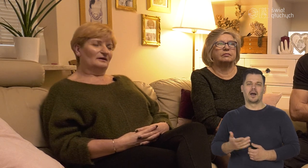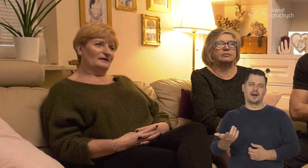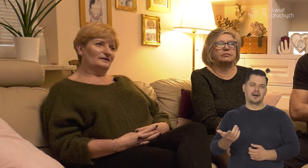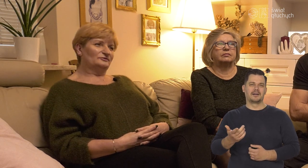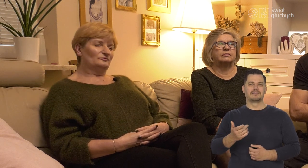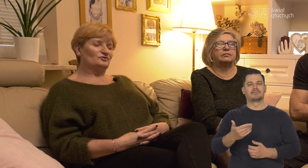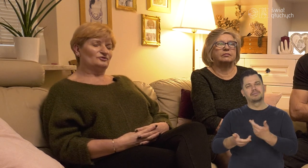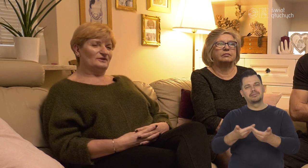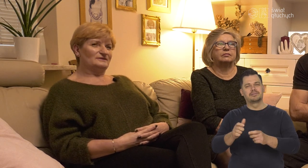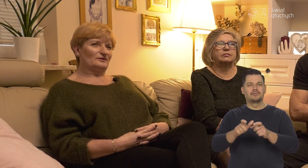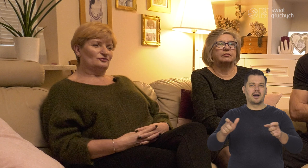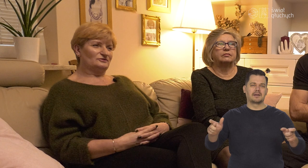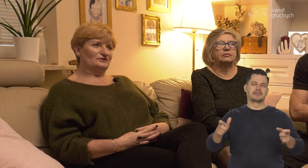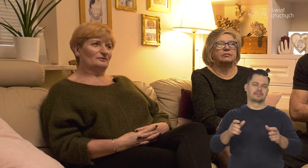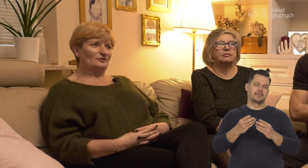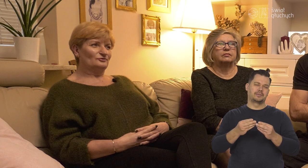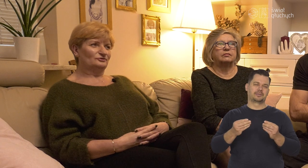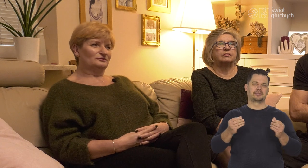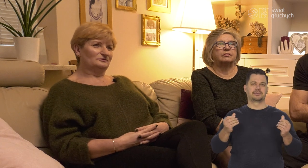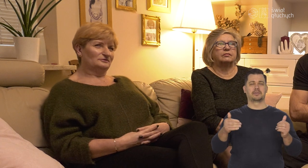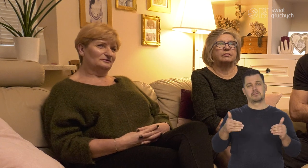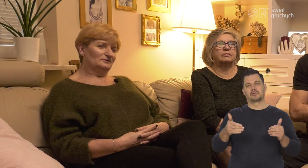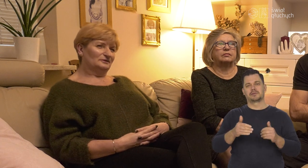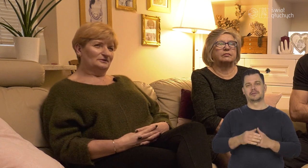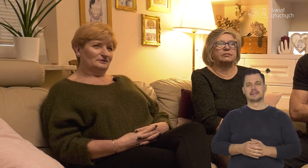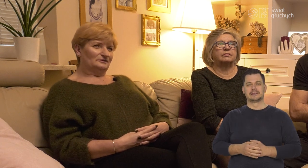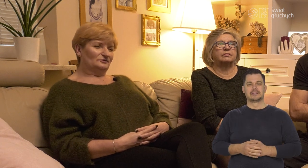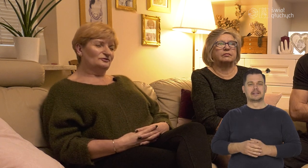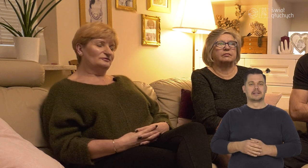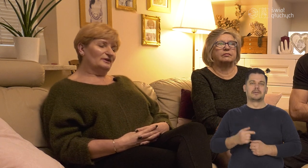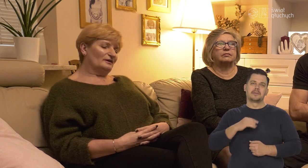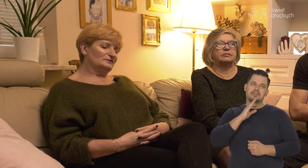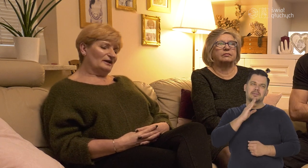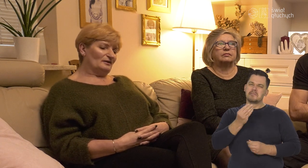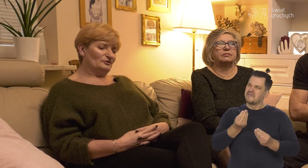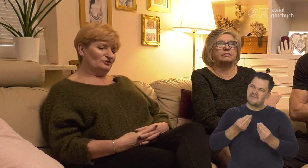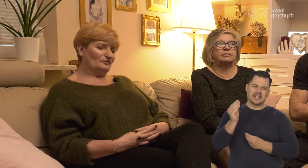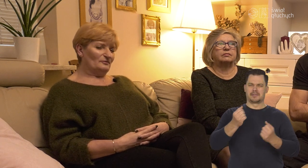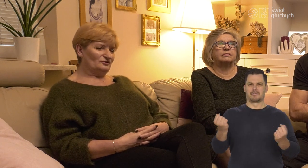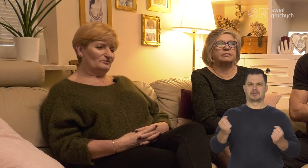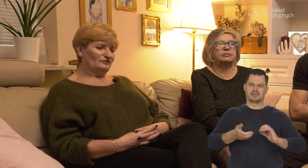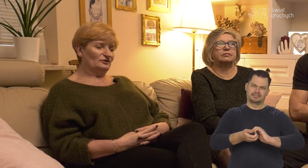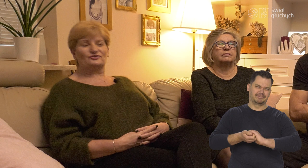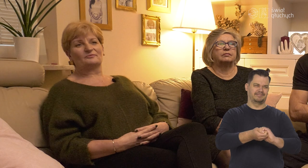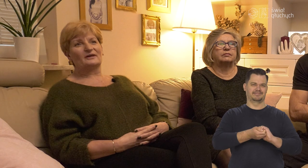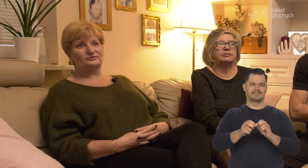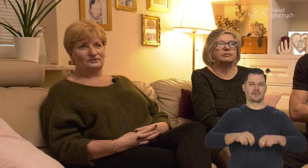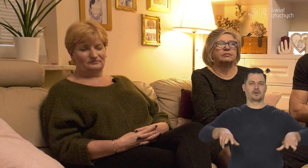But maybe time will somehow alleviate this. And we hold each other even more,